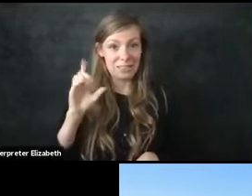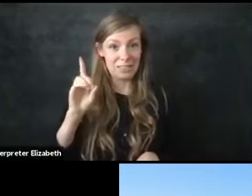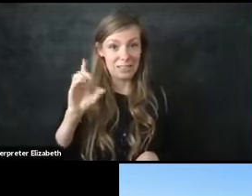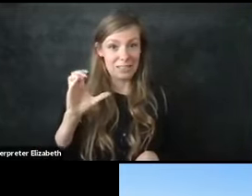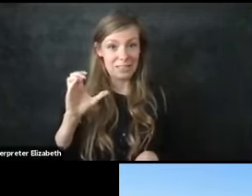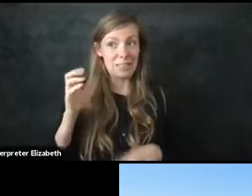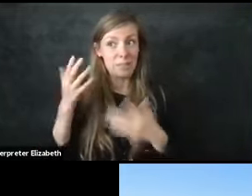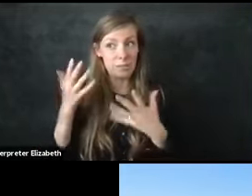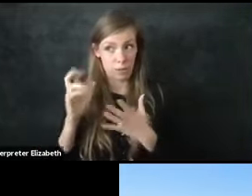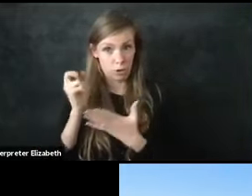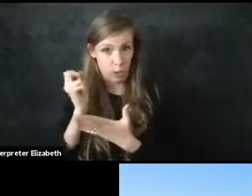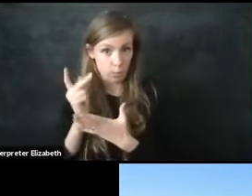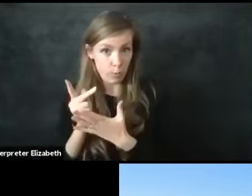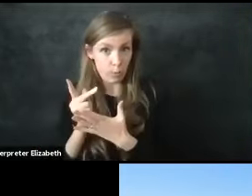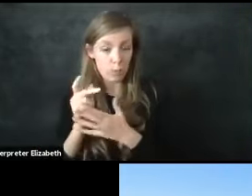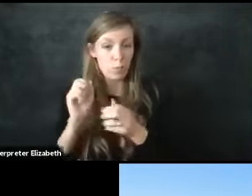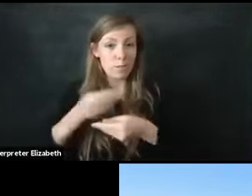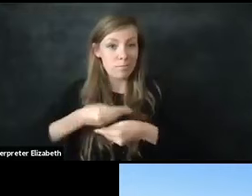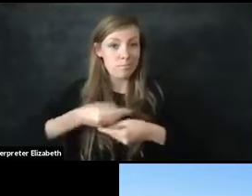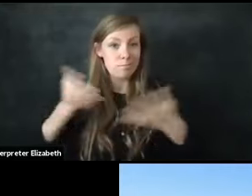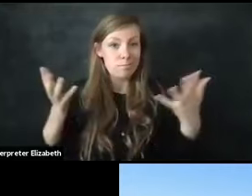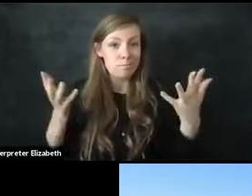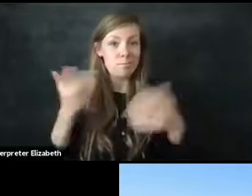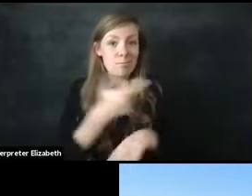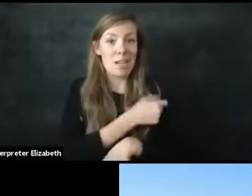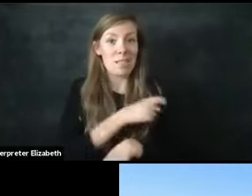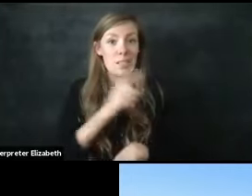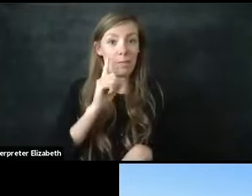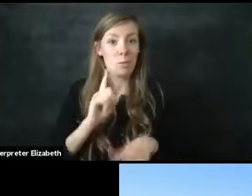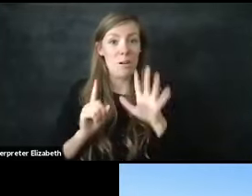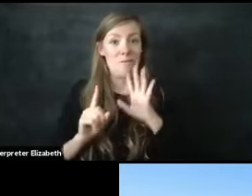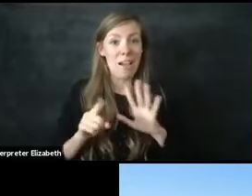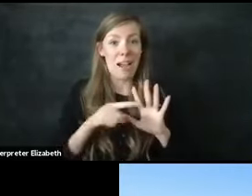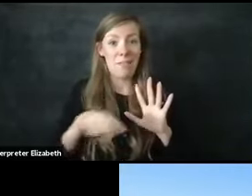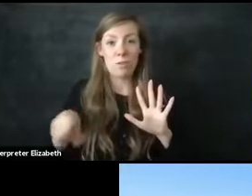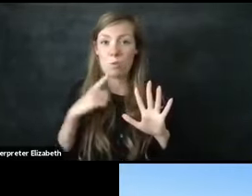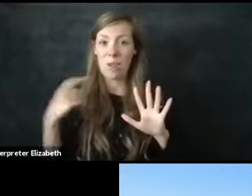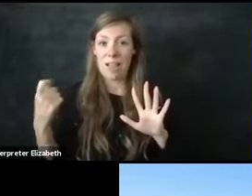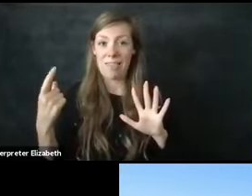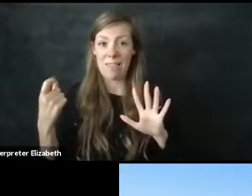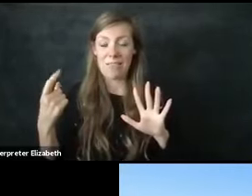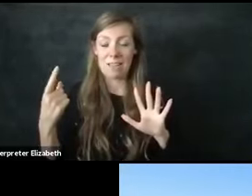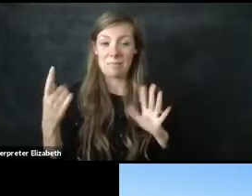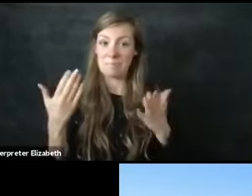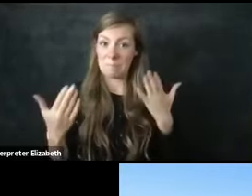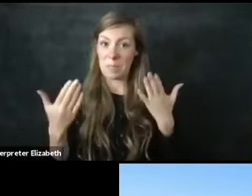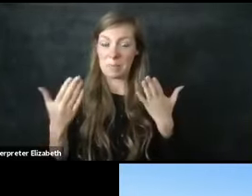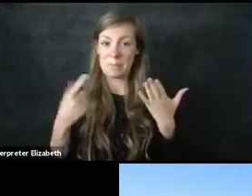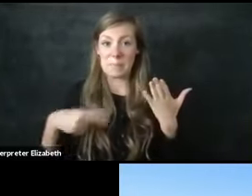we could roll out the vaccine for five to eleven year olds as soon as next week. Here in Sonoma County.